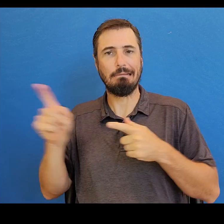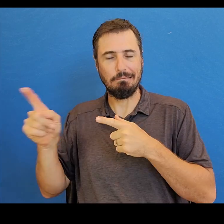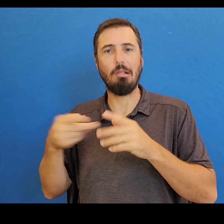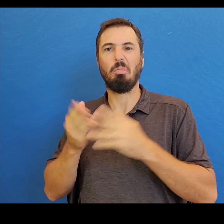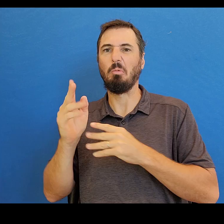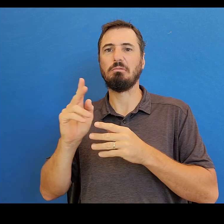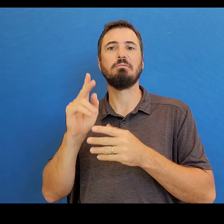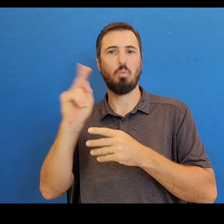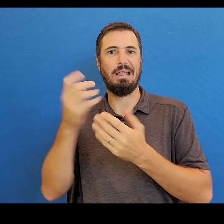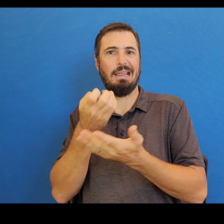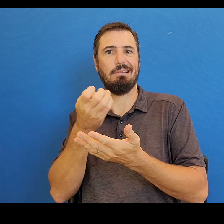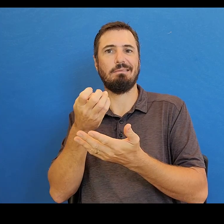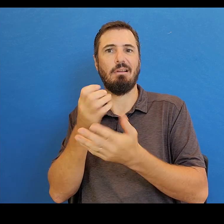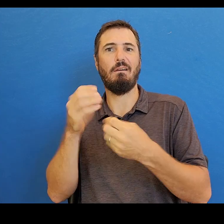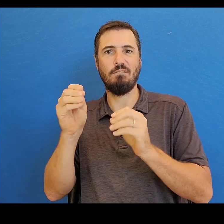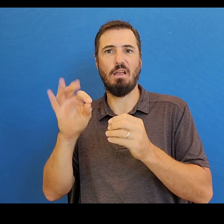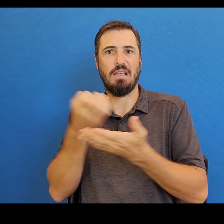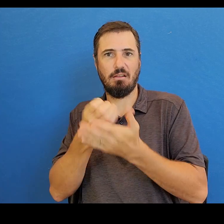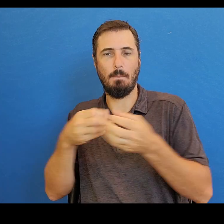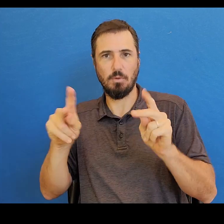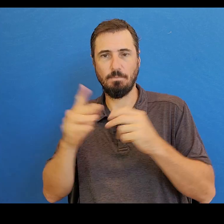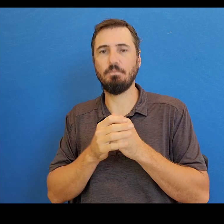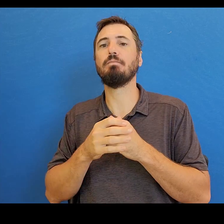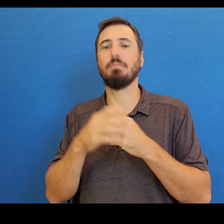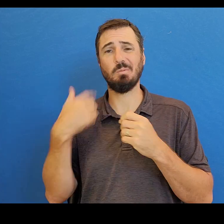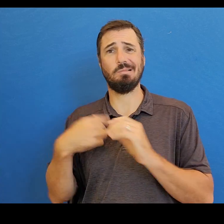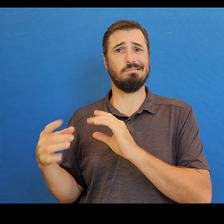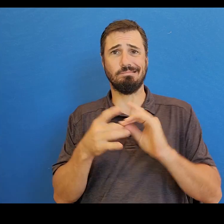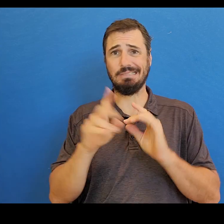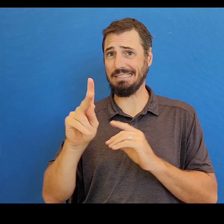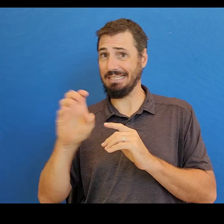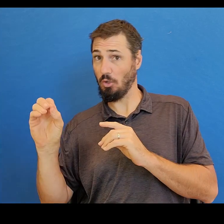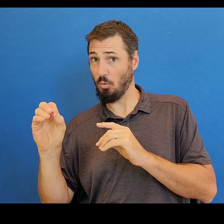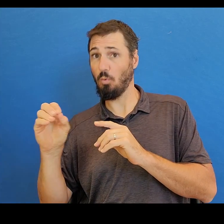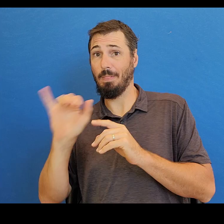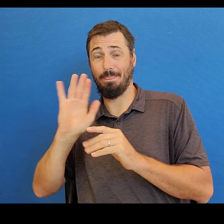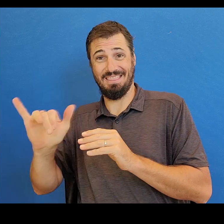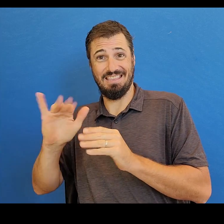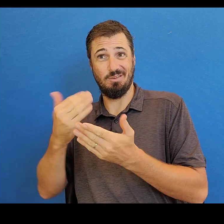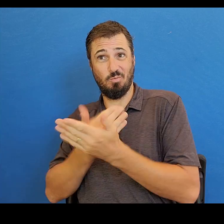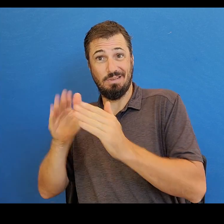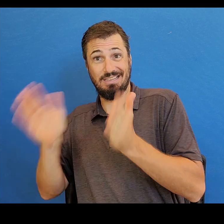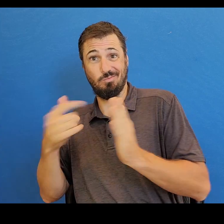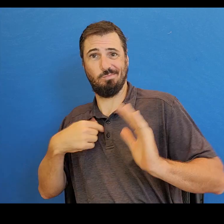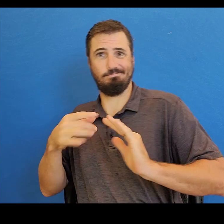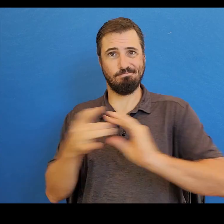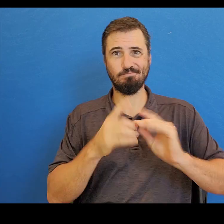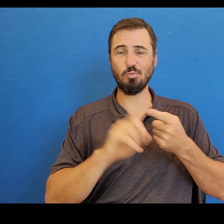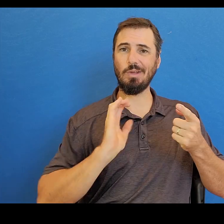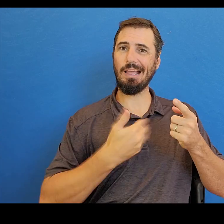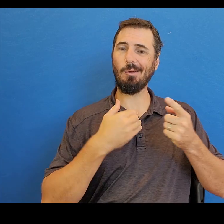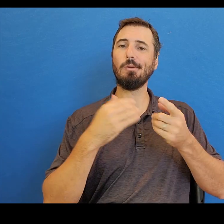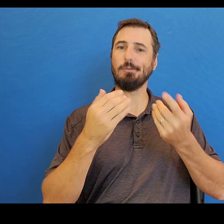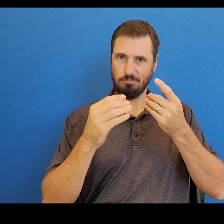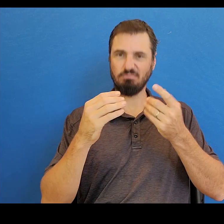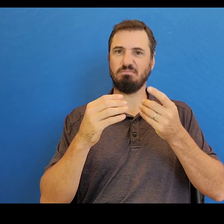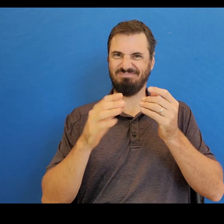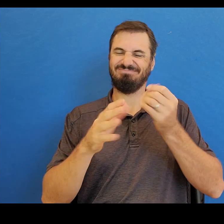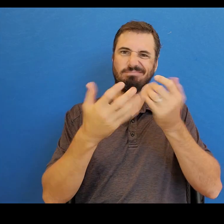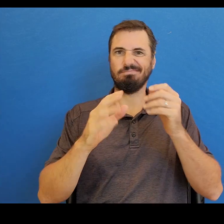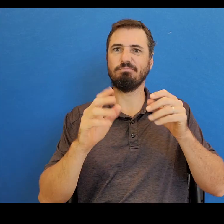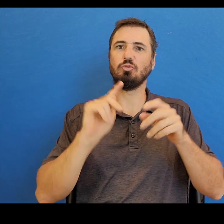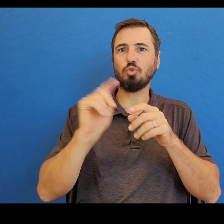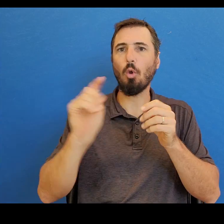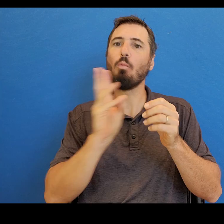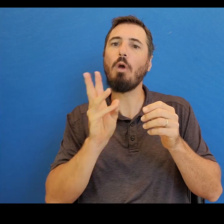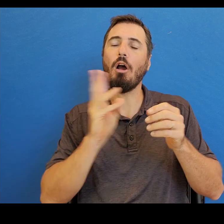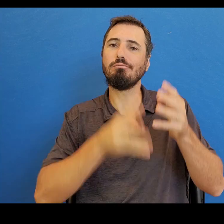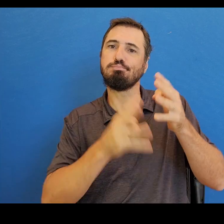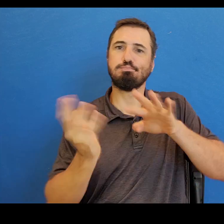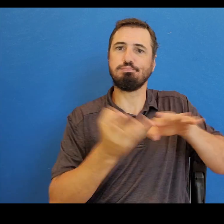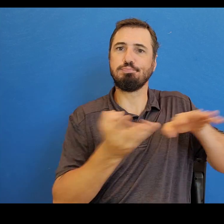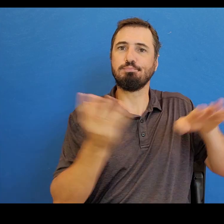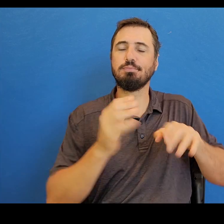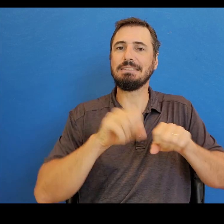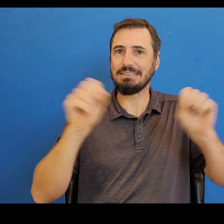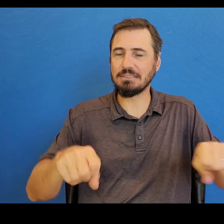Līhu‘e. Through this project, we connected KEO’s facility to our county wastewater system, which will allow KEO to expand their homeless shelter – increasing available beds and transitional